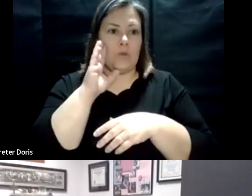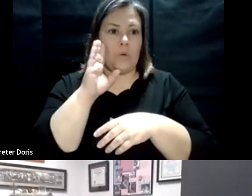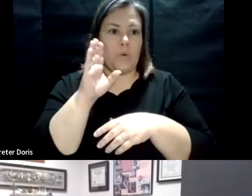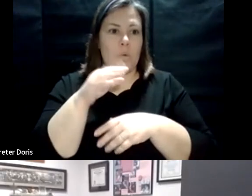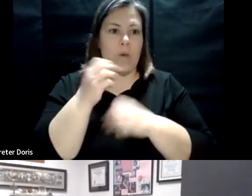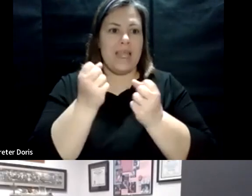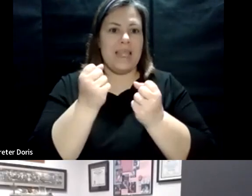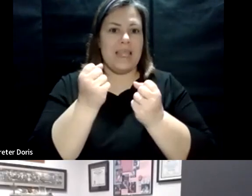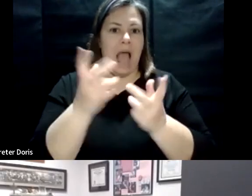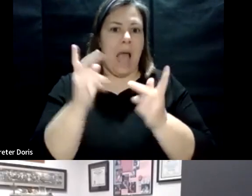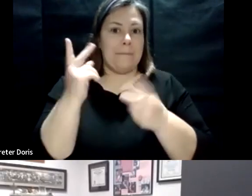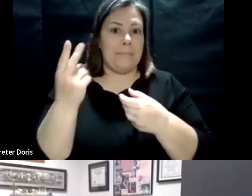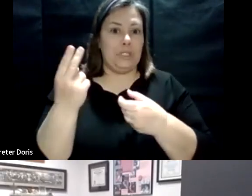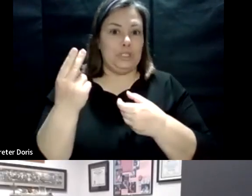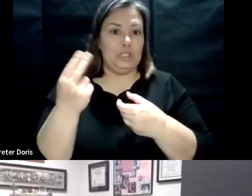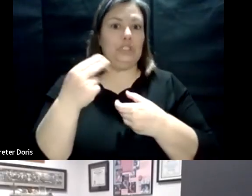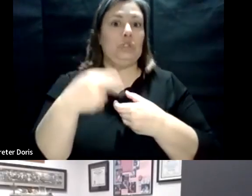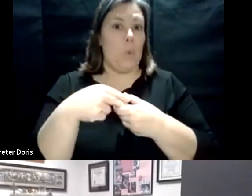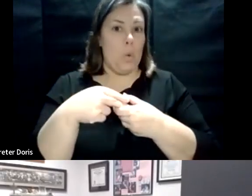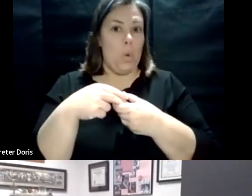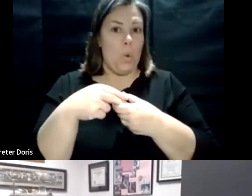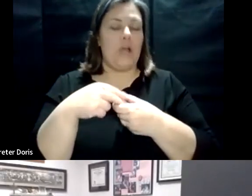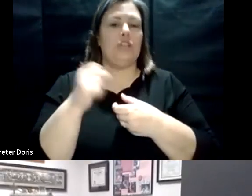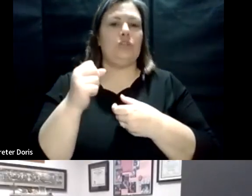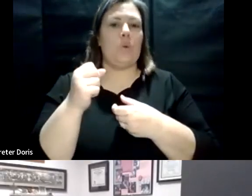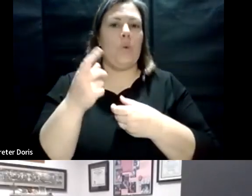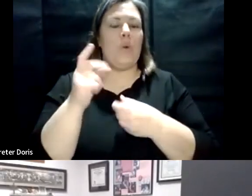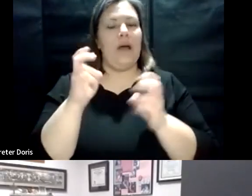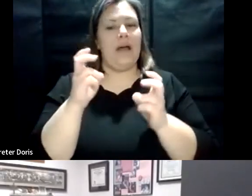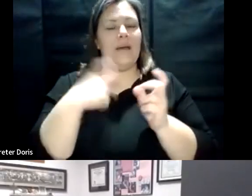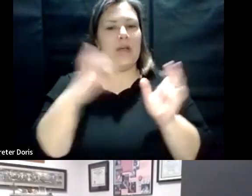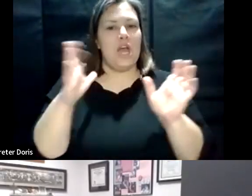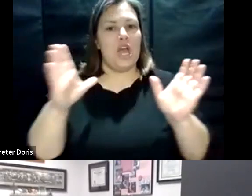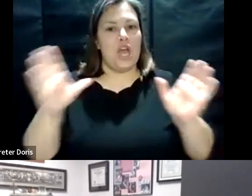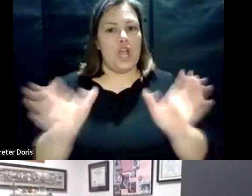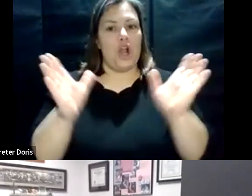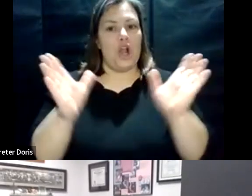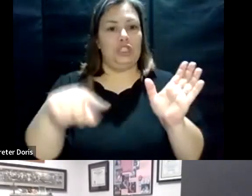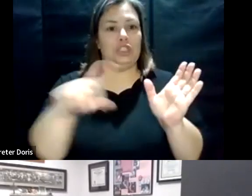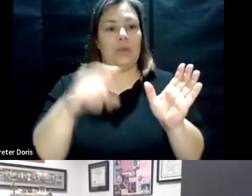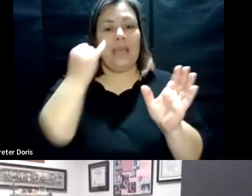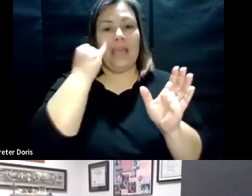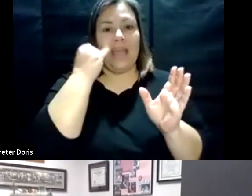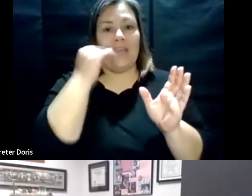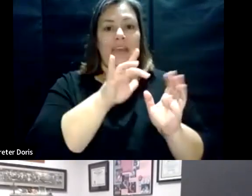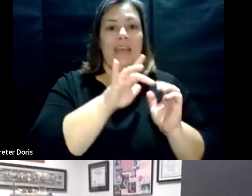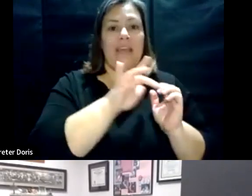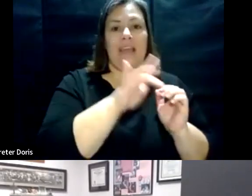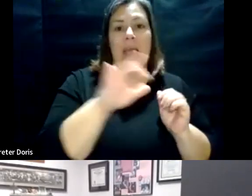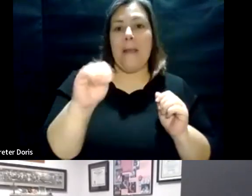How is that coming into any of your work or what does that look within your organizations? And just because I know a lot of people are joined afterwards, and sometimes we need refresher and encouragement. This will be your encouragement, the mute is on the menu bar.